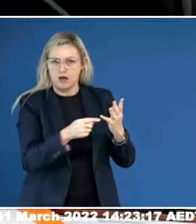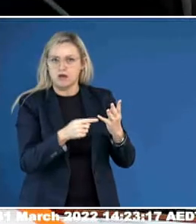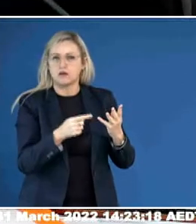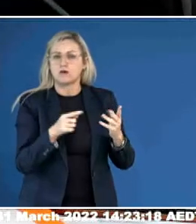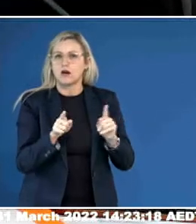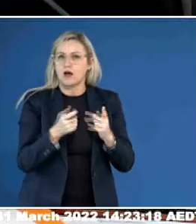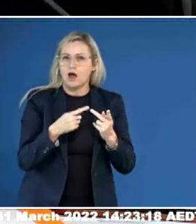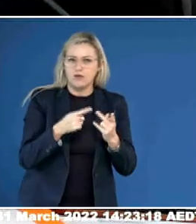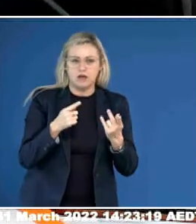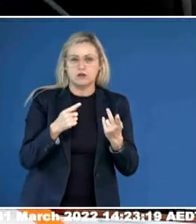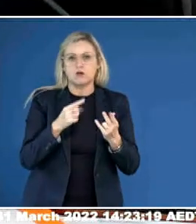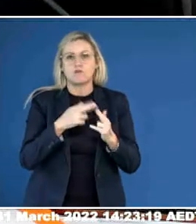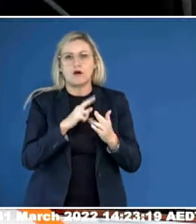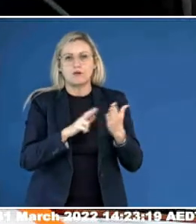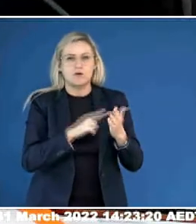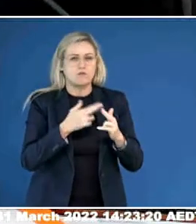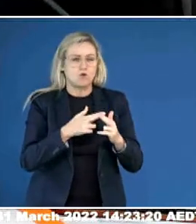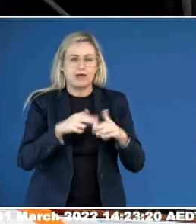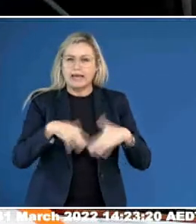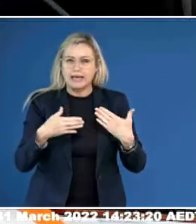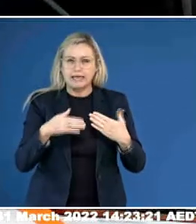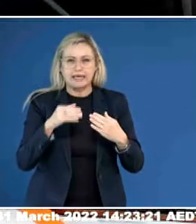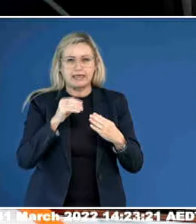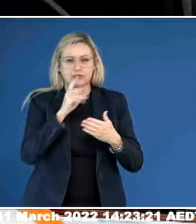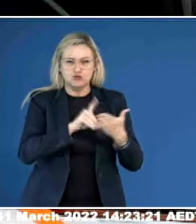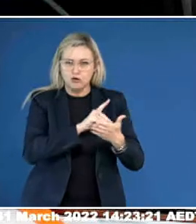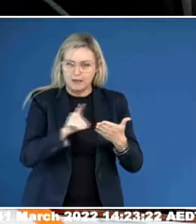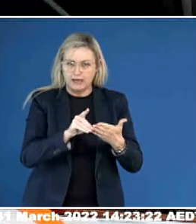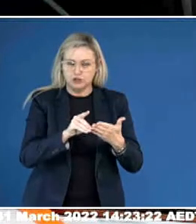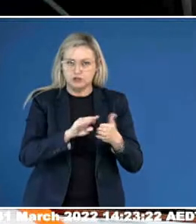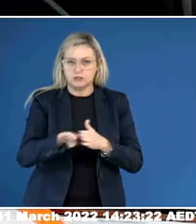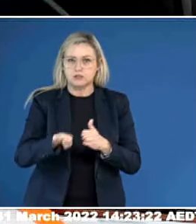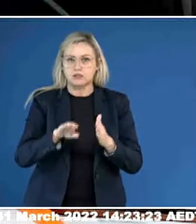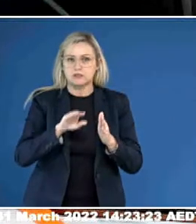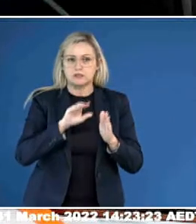Elimination of All Forms of Discrimination against Women, CEDAW, but also looking at